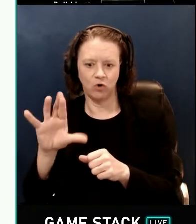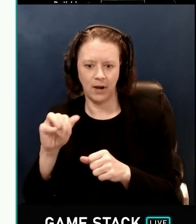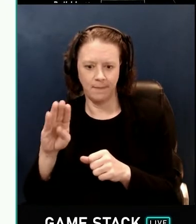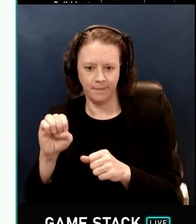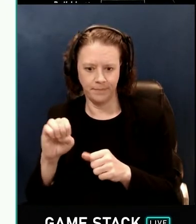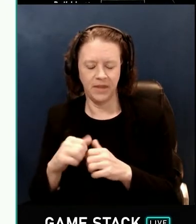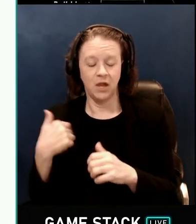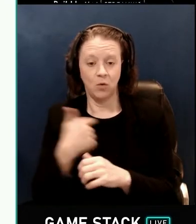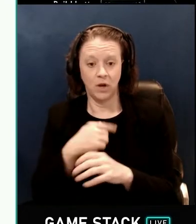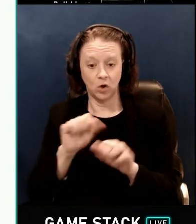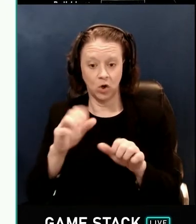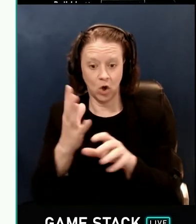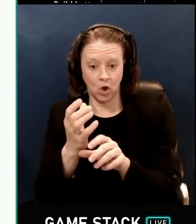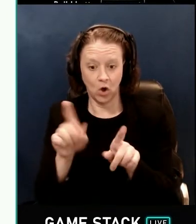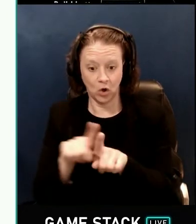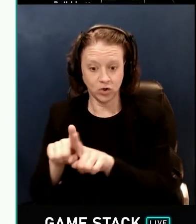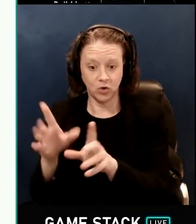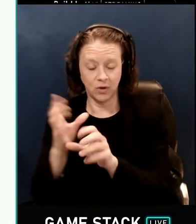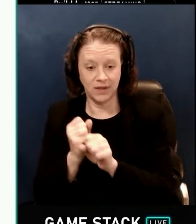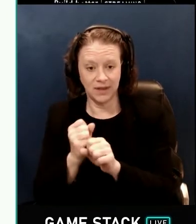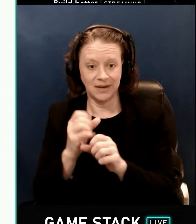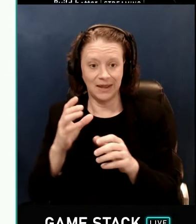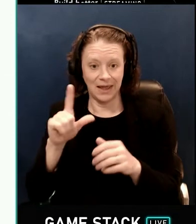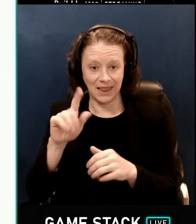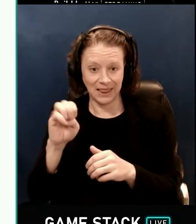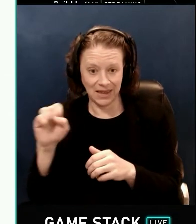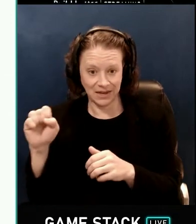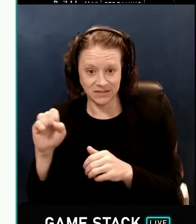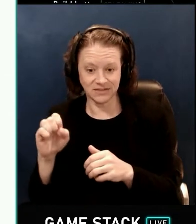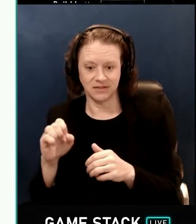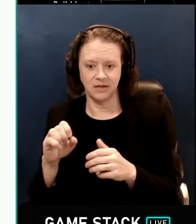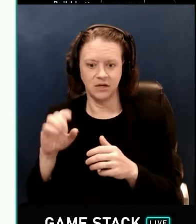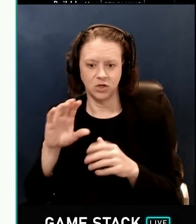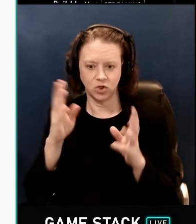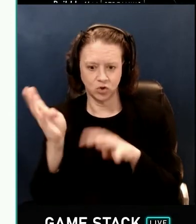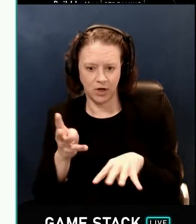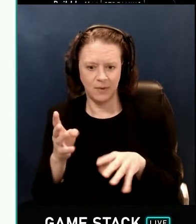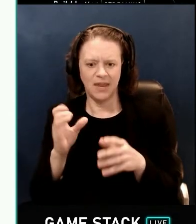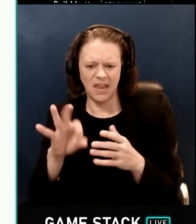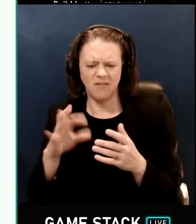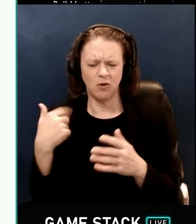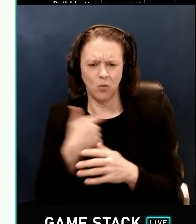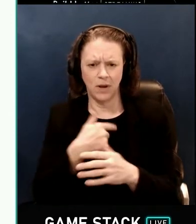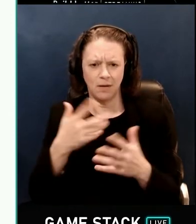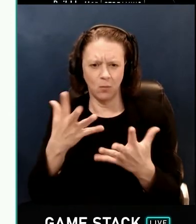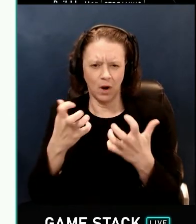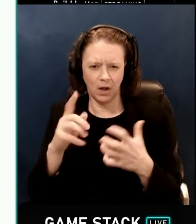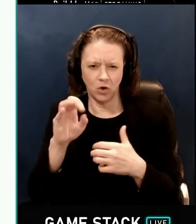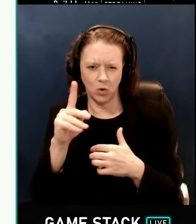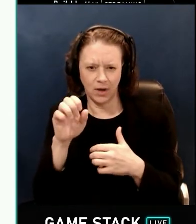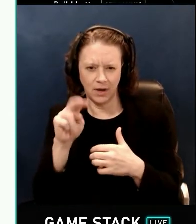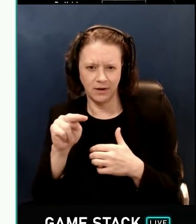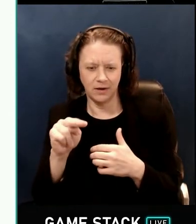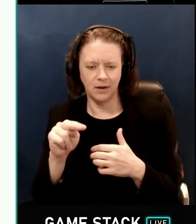to get a frame token for the most recent one, If there's no input, we’ll show a scenario for that later.